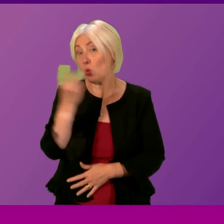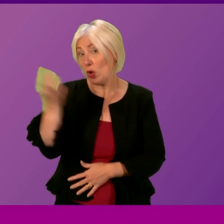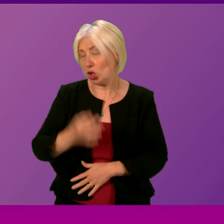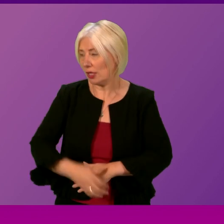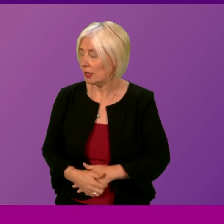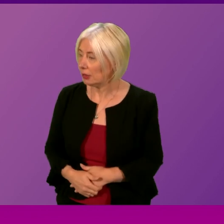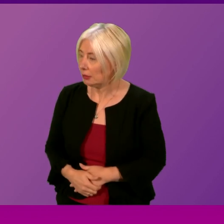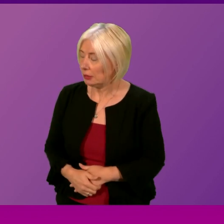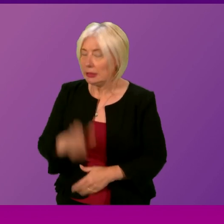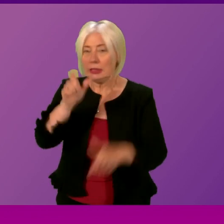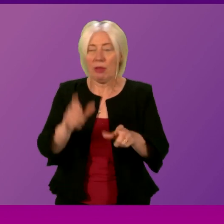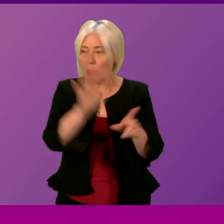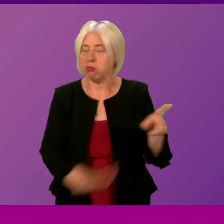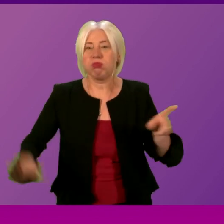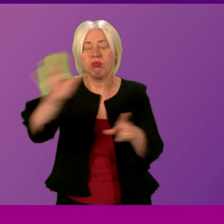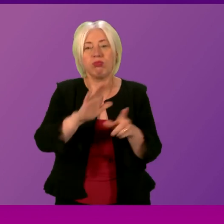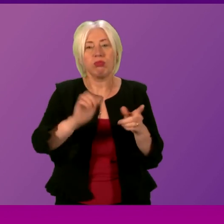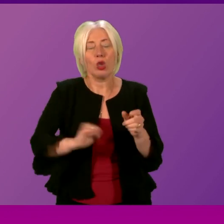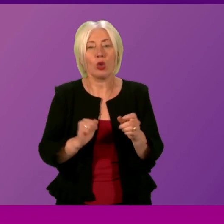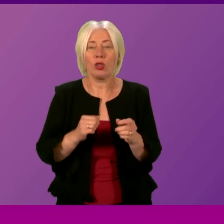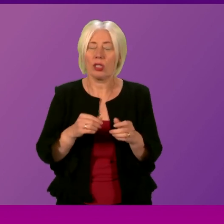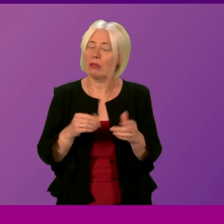People across our country are paying the price for Scottish National Party incompetence and